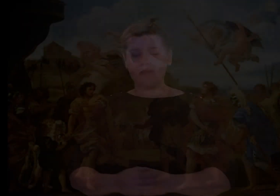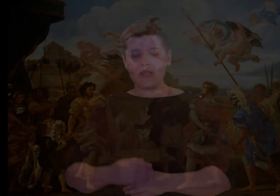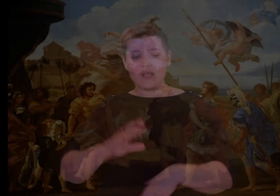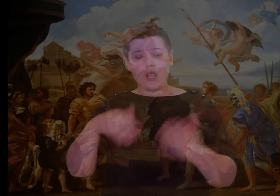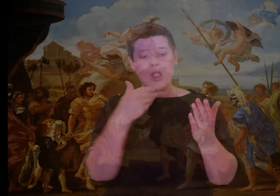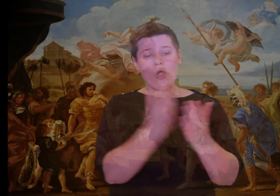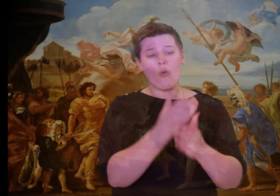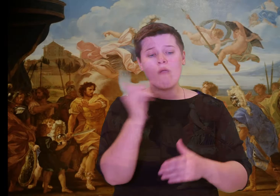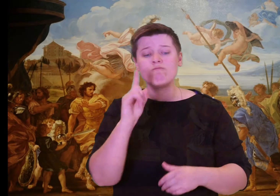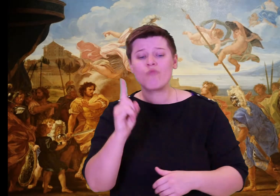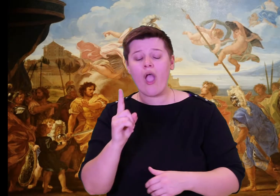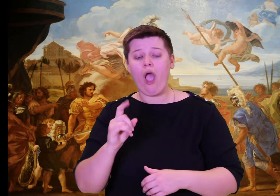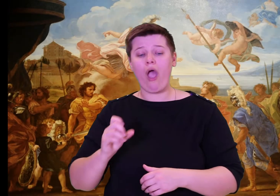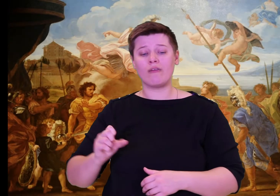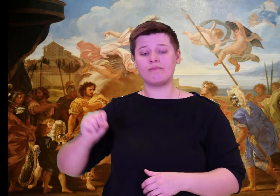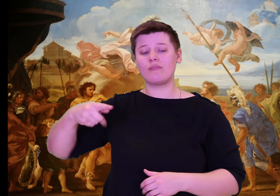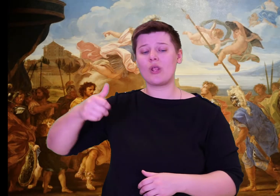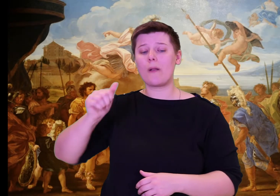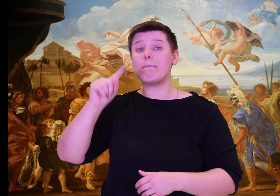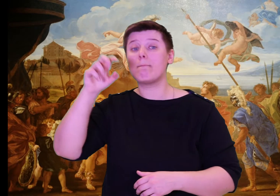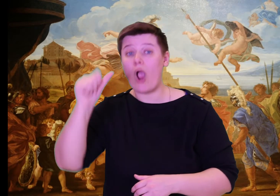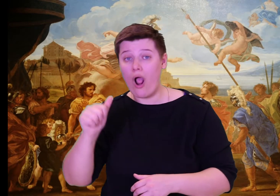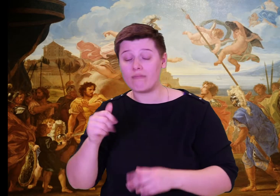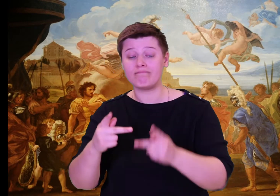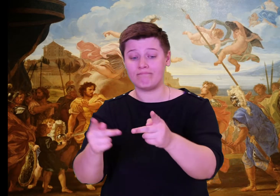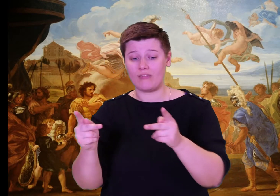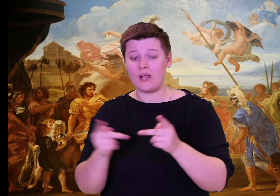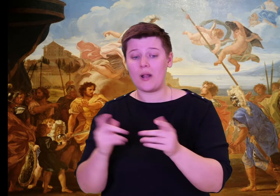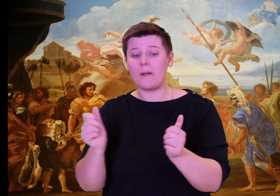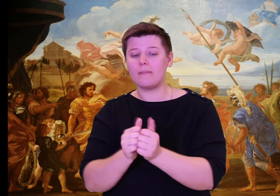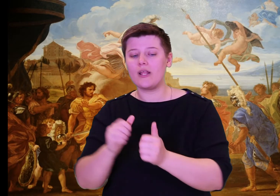When rosy-fingered dawn came bright and early,